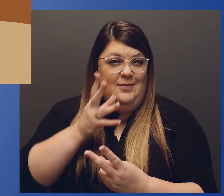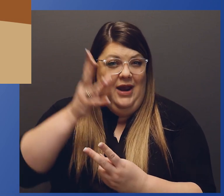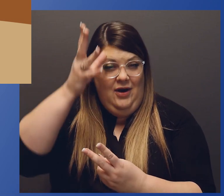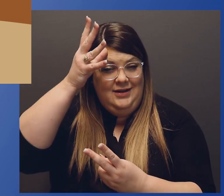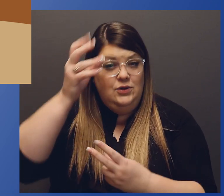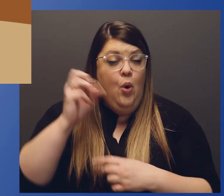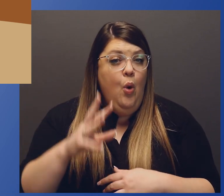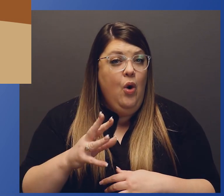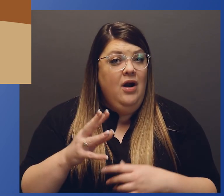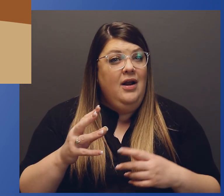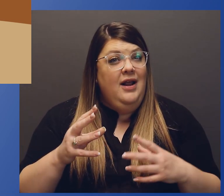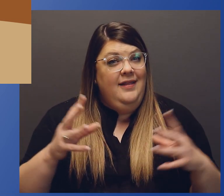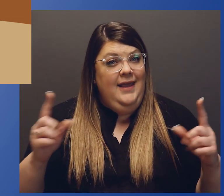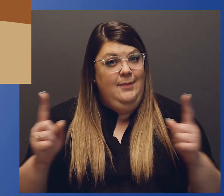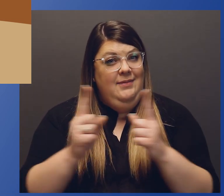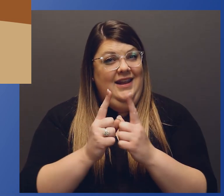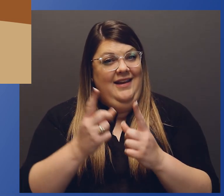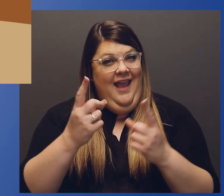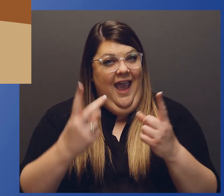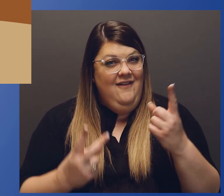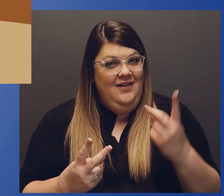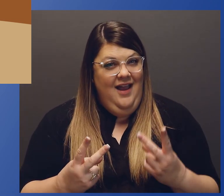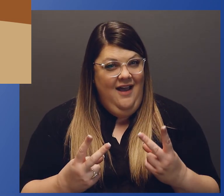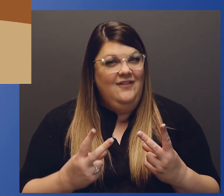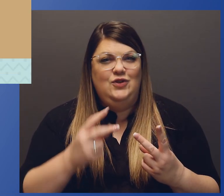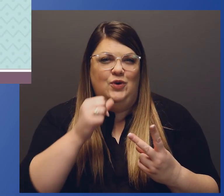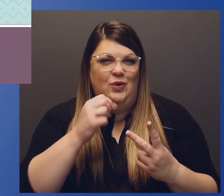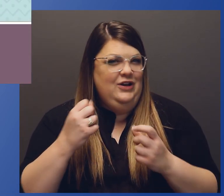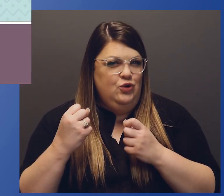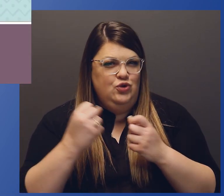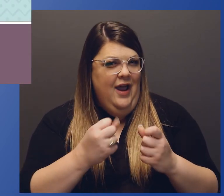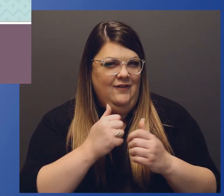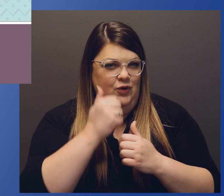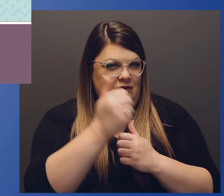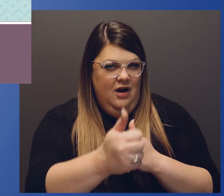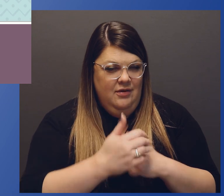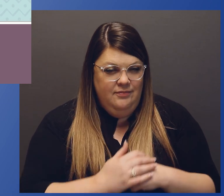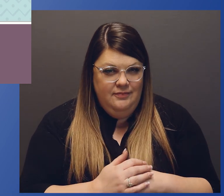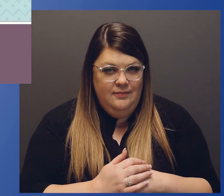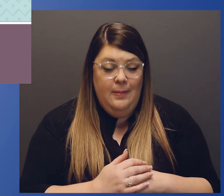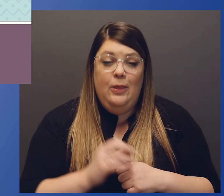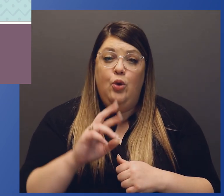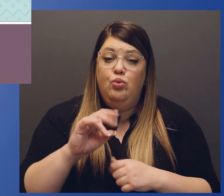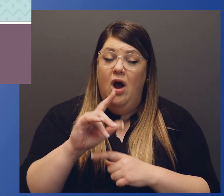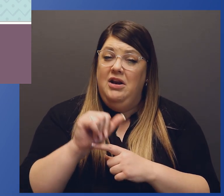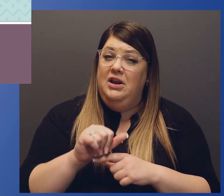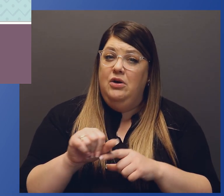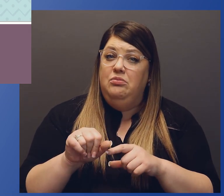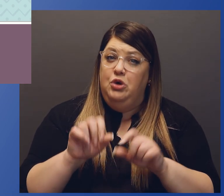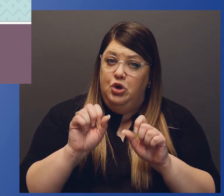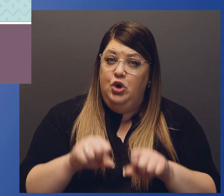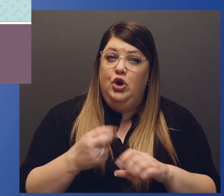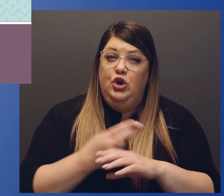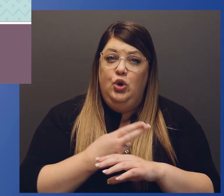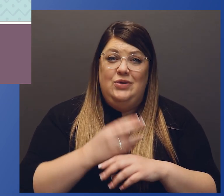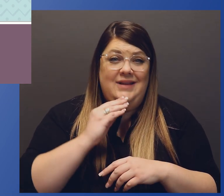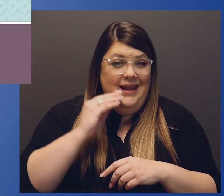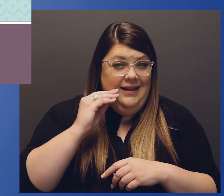Rodney can continue to use in-home supports and stay with his parents. The provider can work with Rodney on meeting new people.